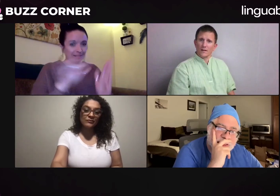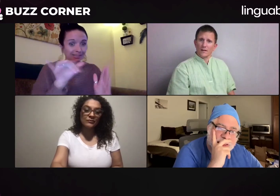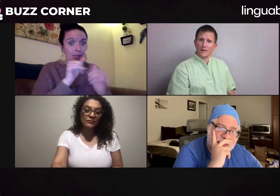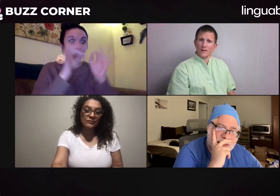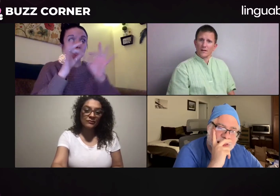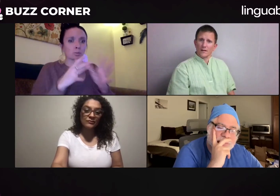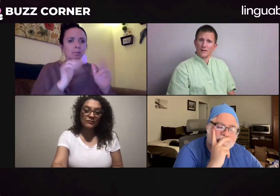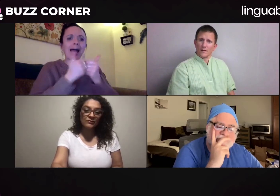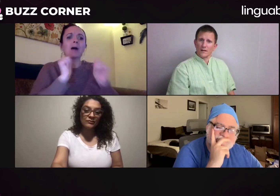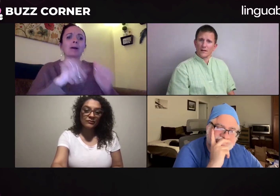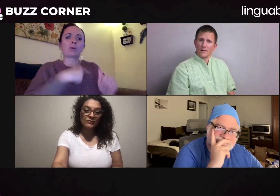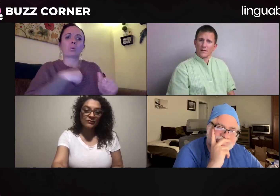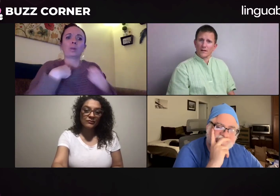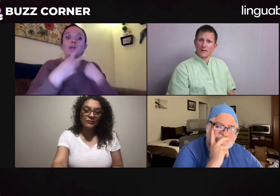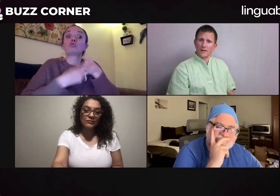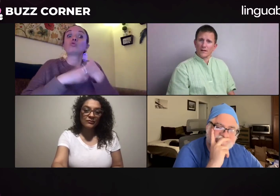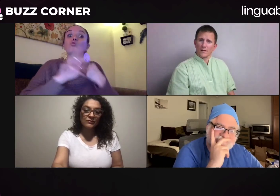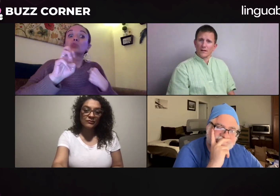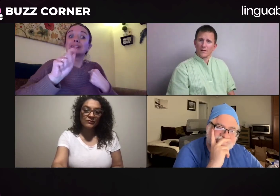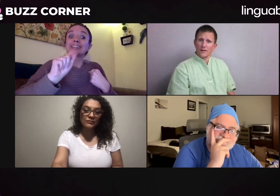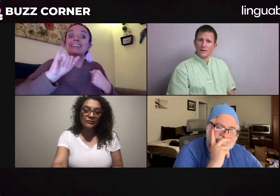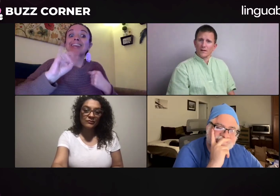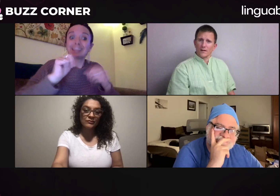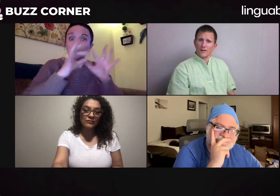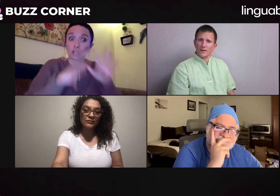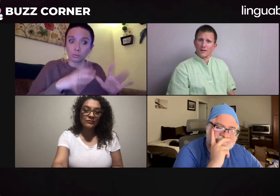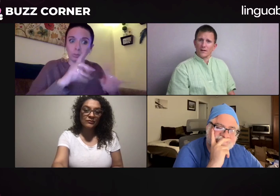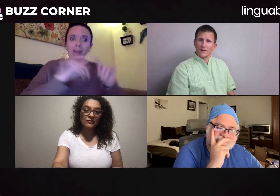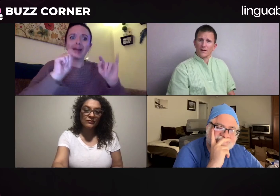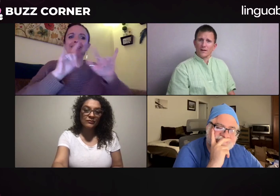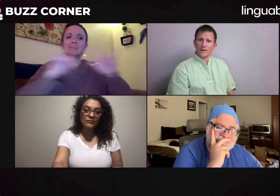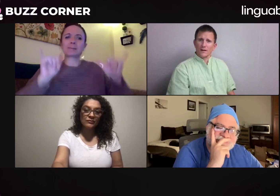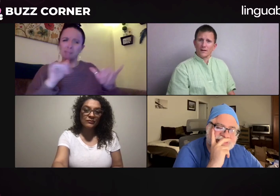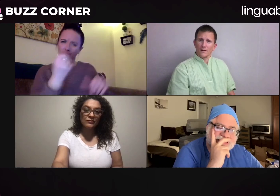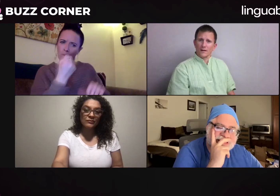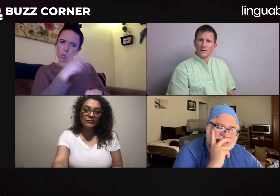So how can we retain interpreters but at the same time hold them accountable